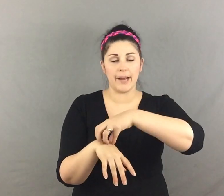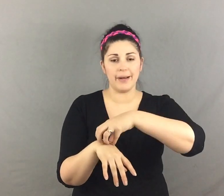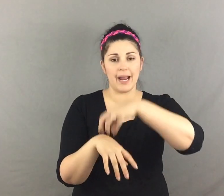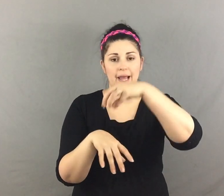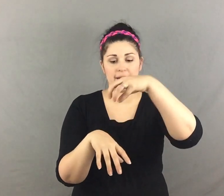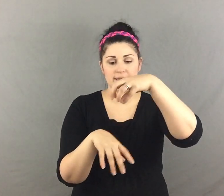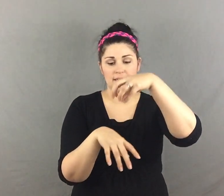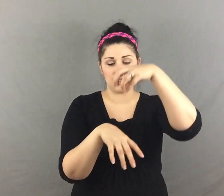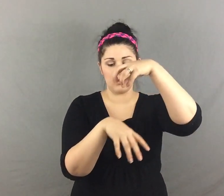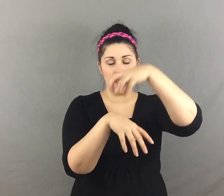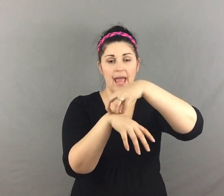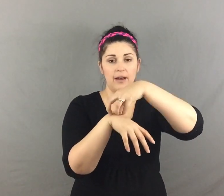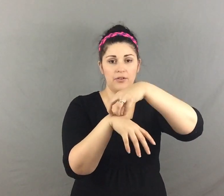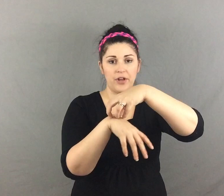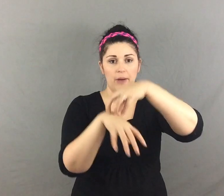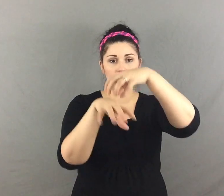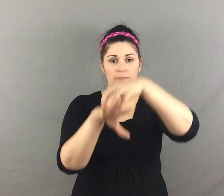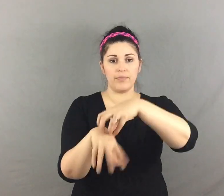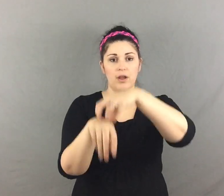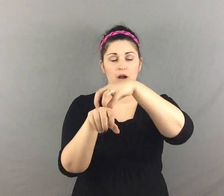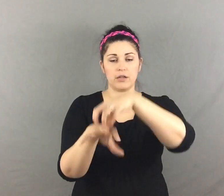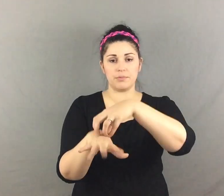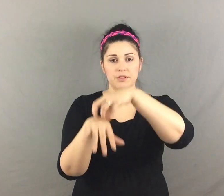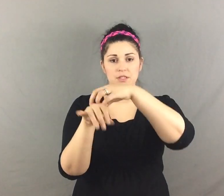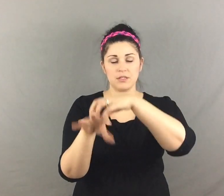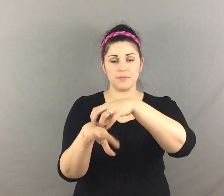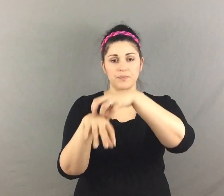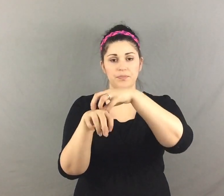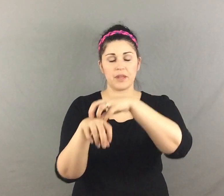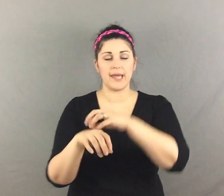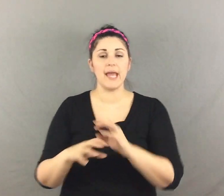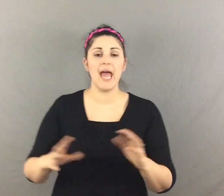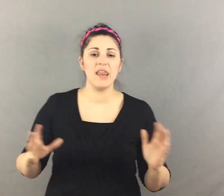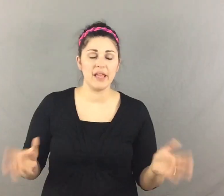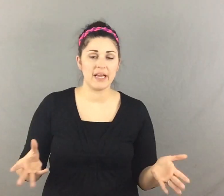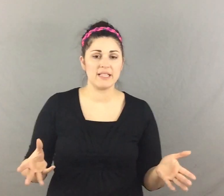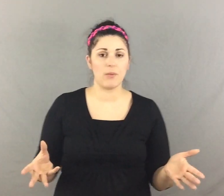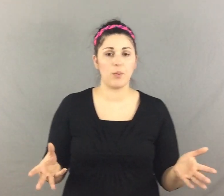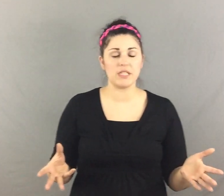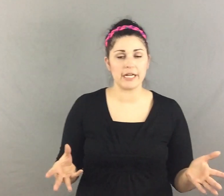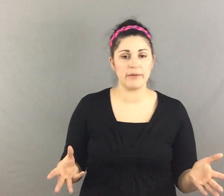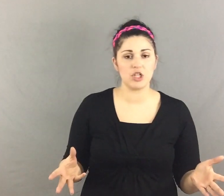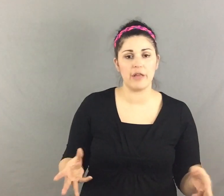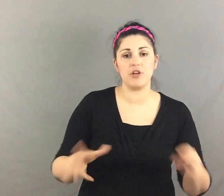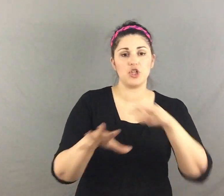dominant hand is the little head on top octopus. Hey and like I said when we talked about jellyfish,